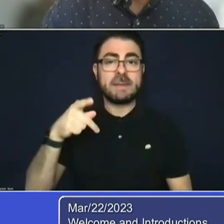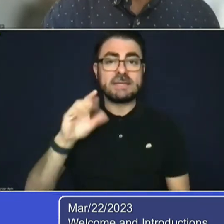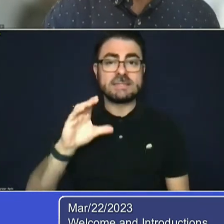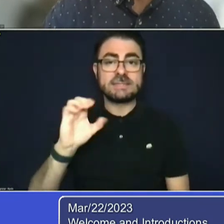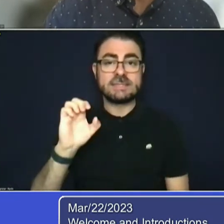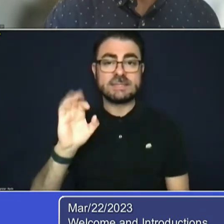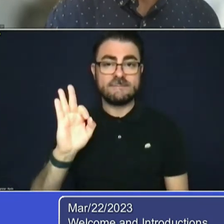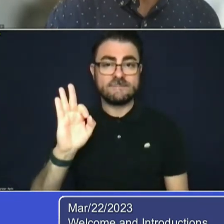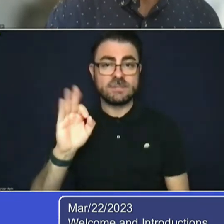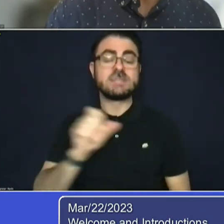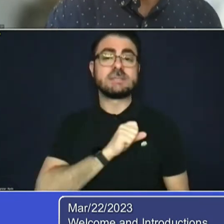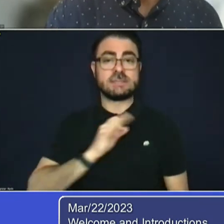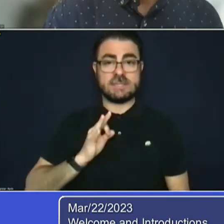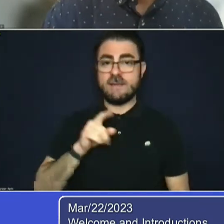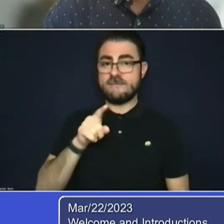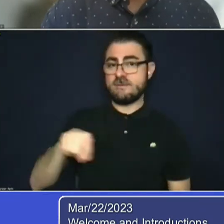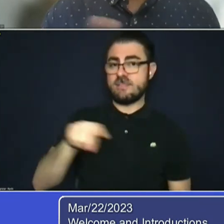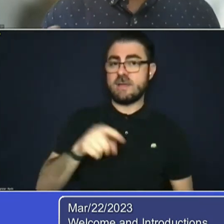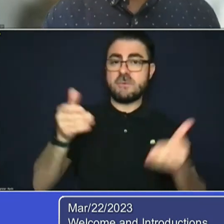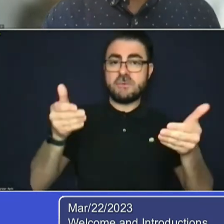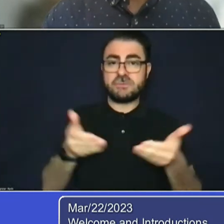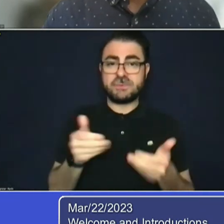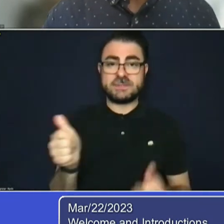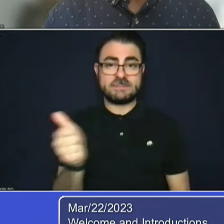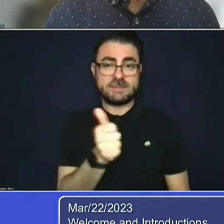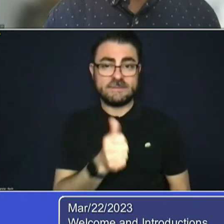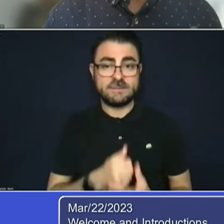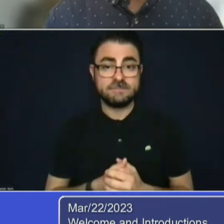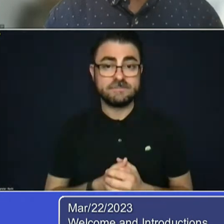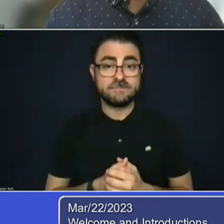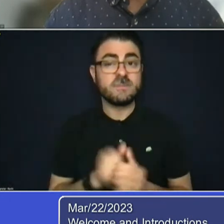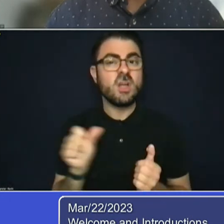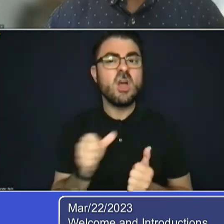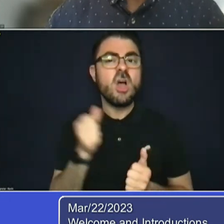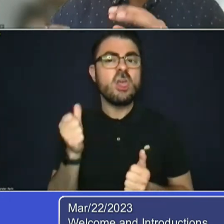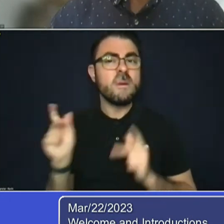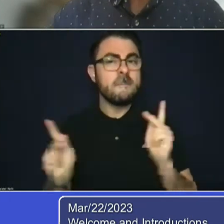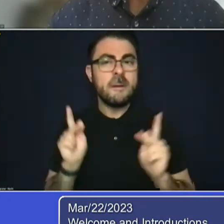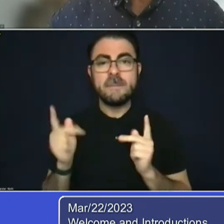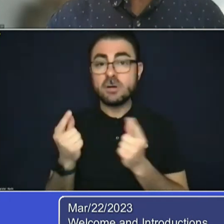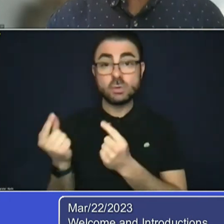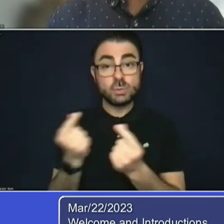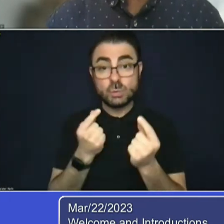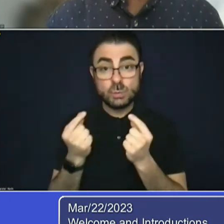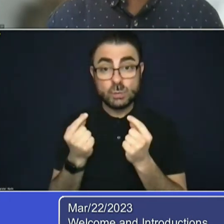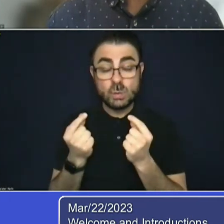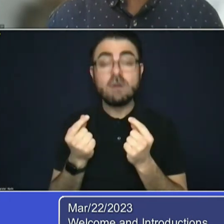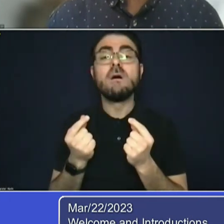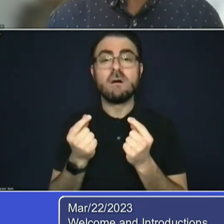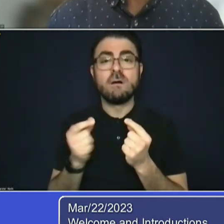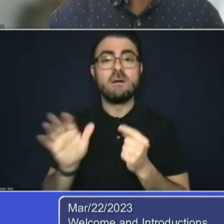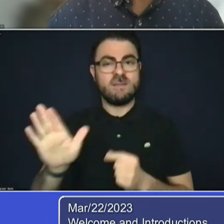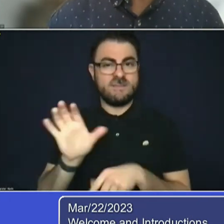GOING TO START OFF FIRST AND ASK THE PORTLAND CLEAN ENERGY FUND